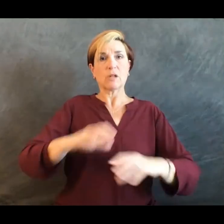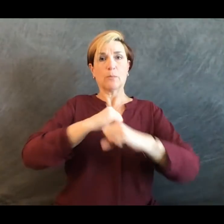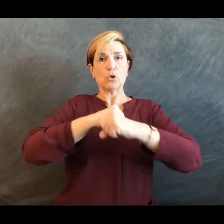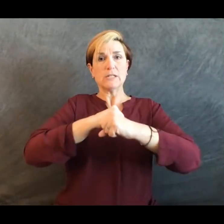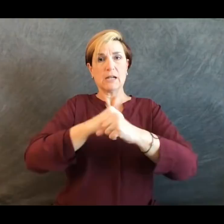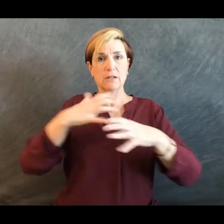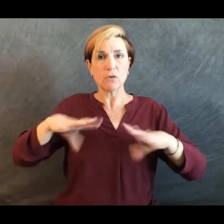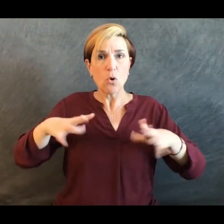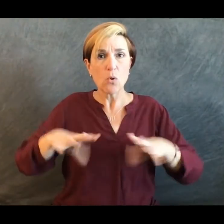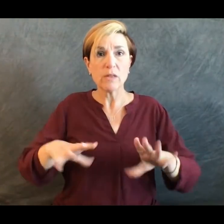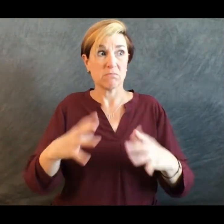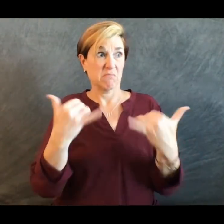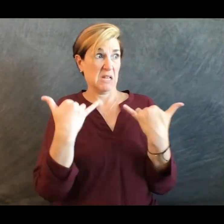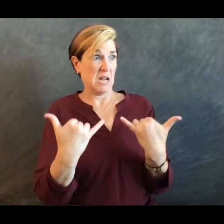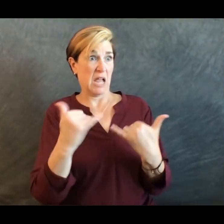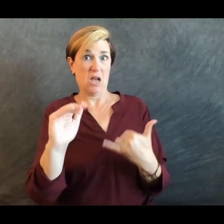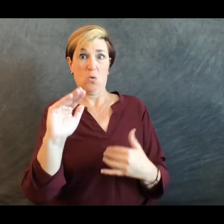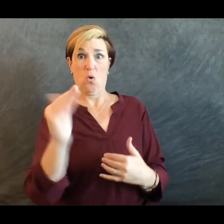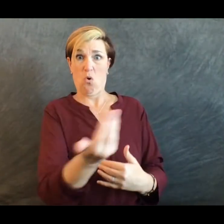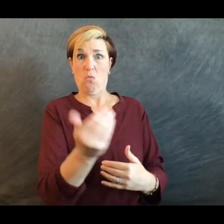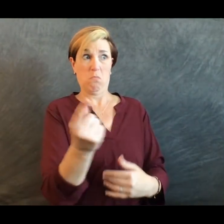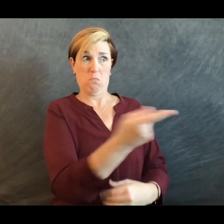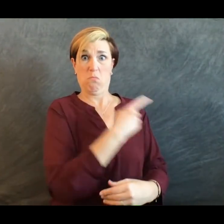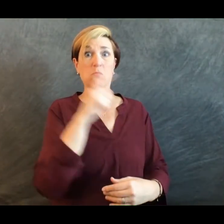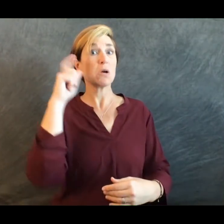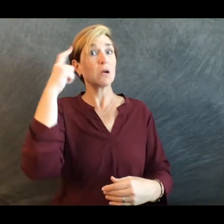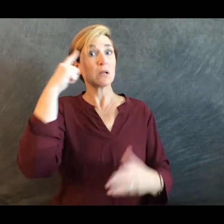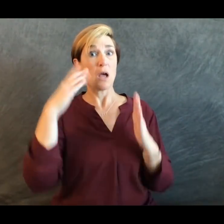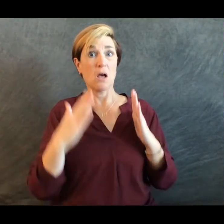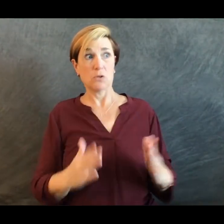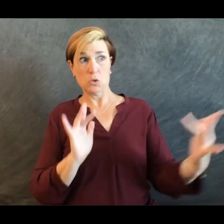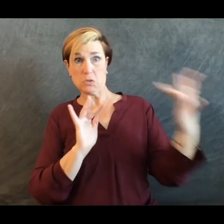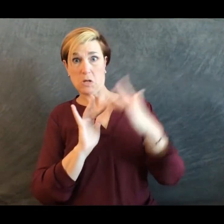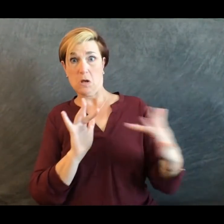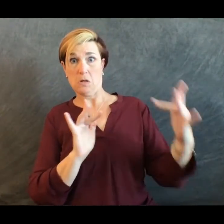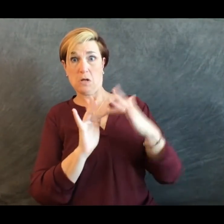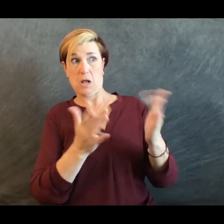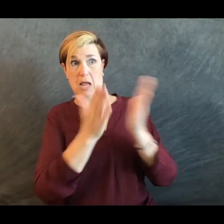this moment I can speak I think for vice president pence will be talking in a